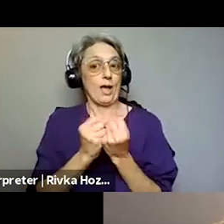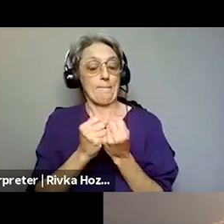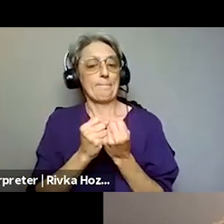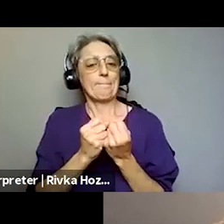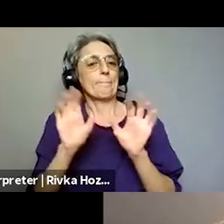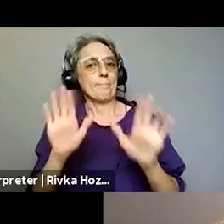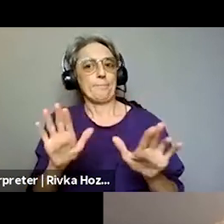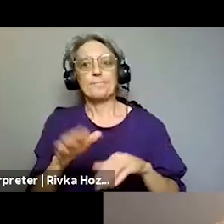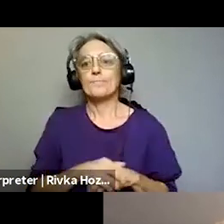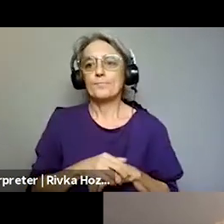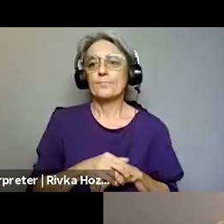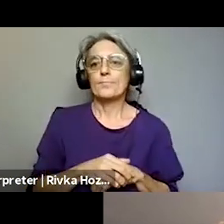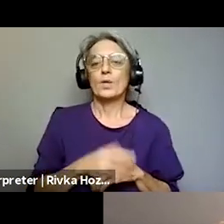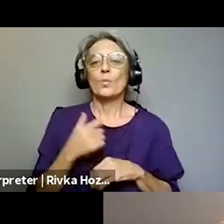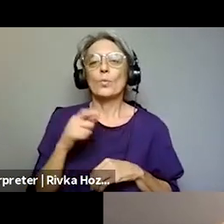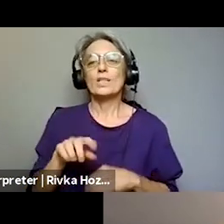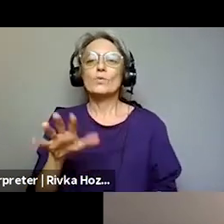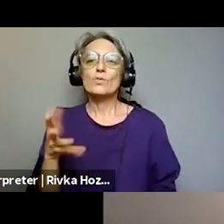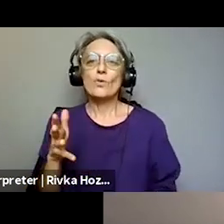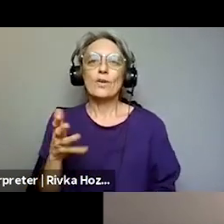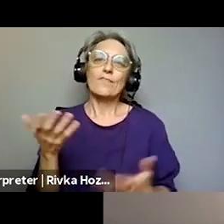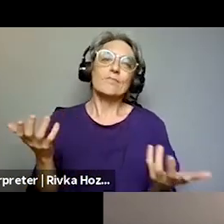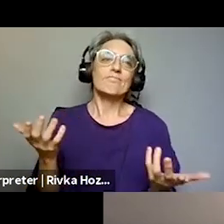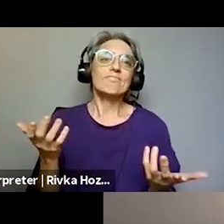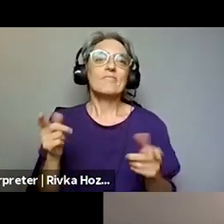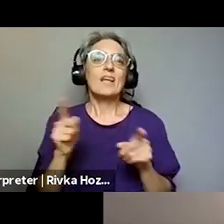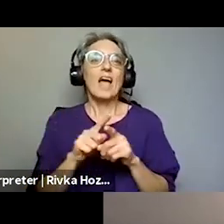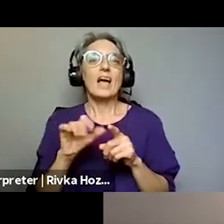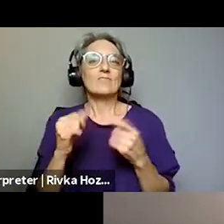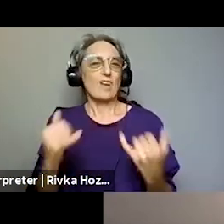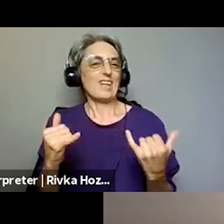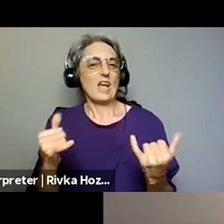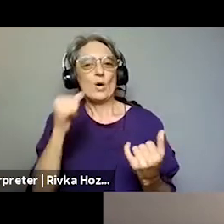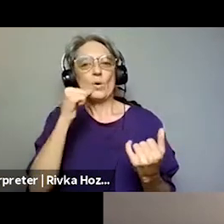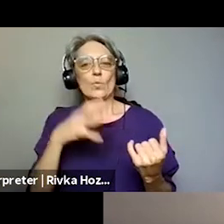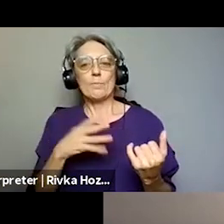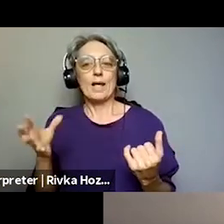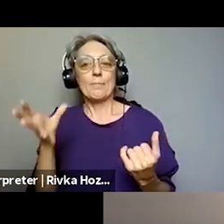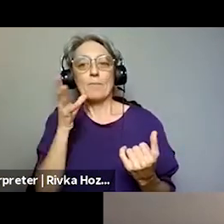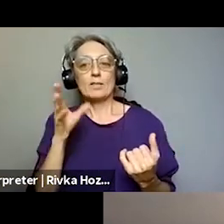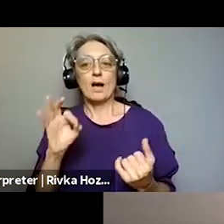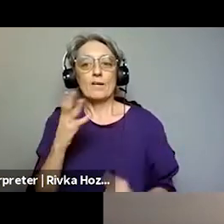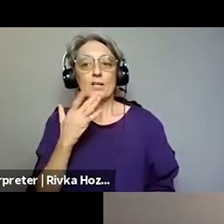sort of just as it is with women and mothers of color is this concept of cumulative burden and we